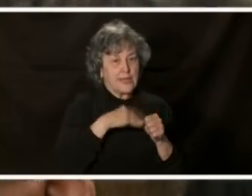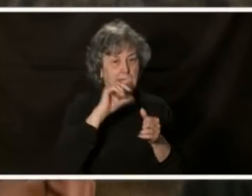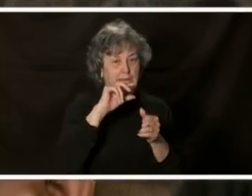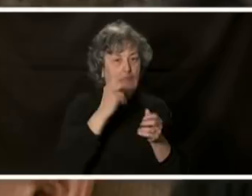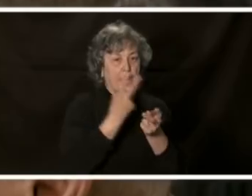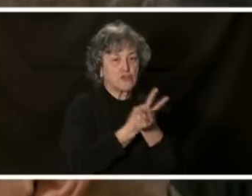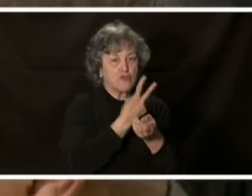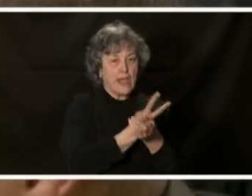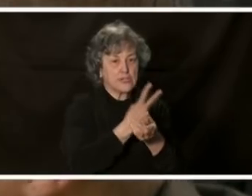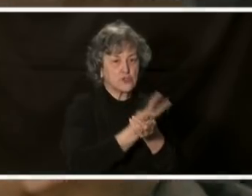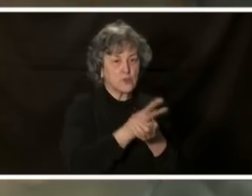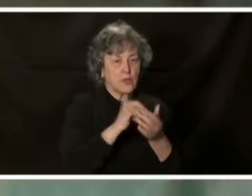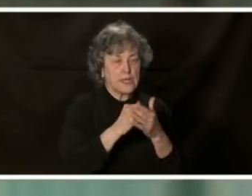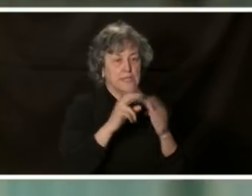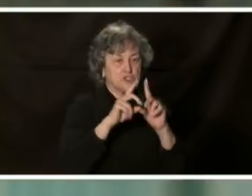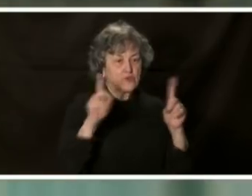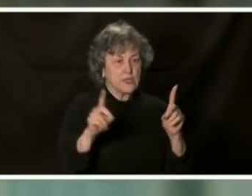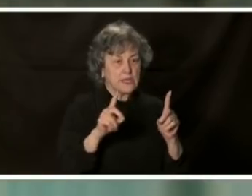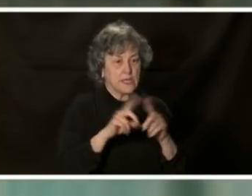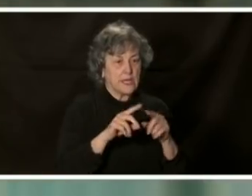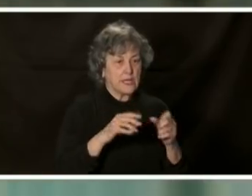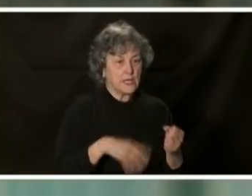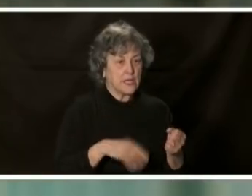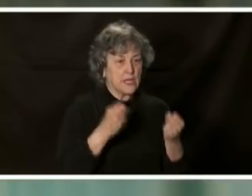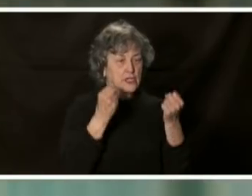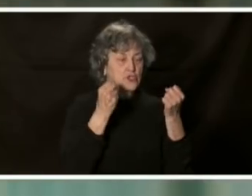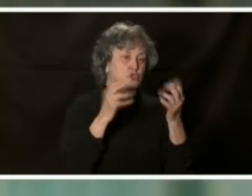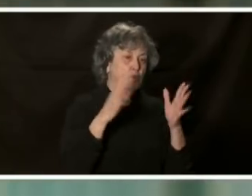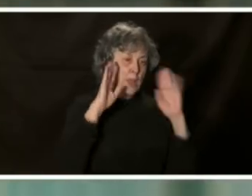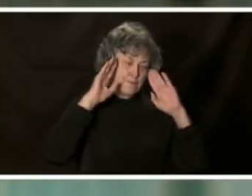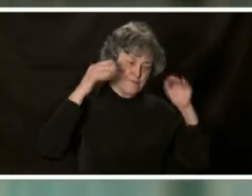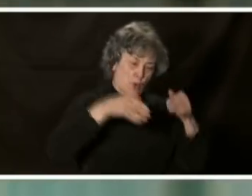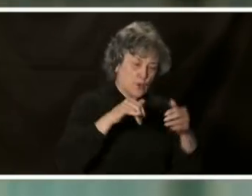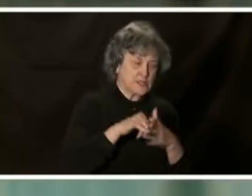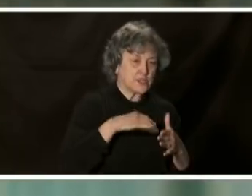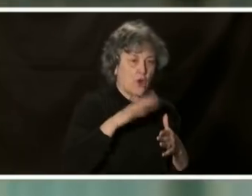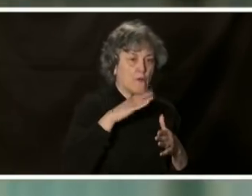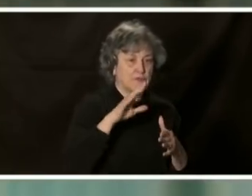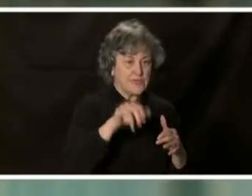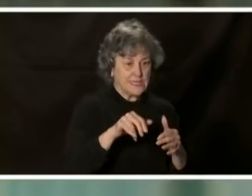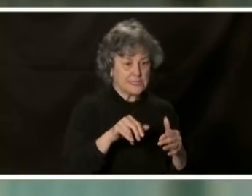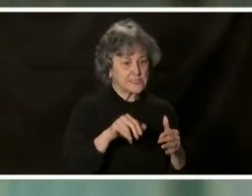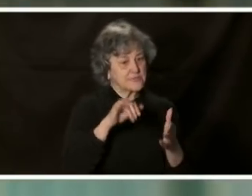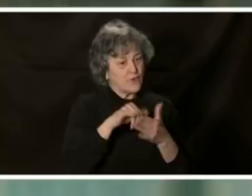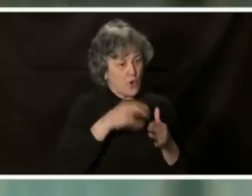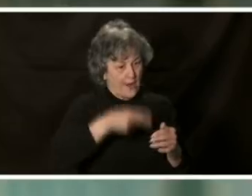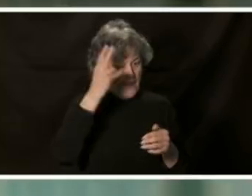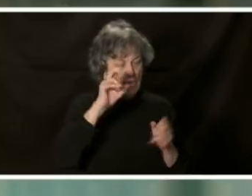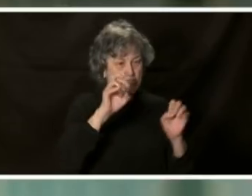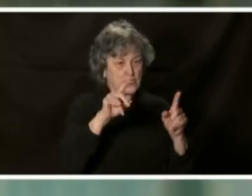YOU'VE MADE MANY MEMORIES ON THIS QUEST FOR A HIGHER EDUCATION. AND YOU DID IT. YOU ACHIEVED YOUR GOAL.